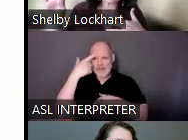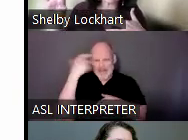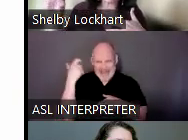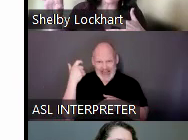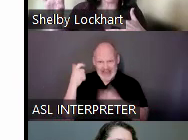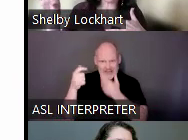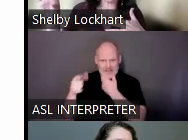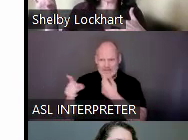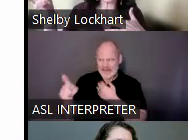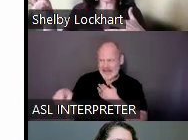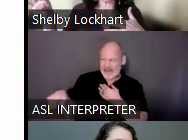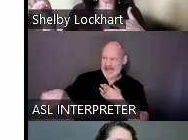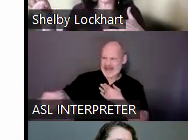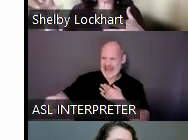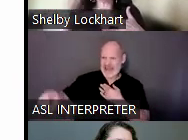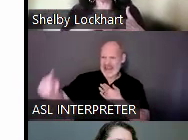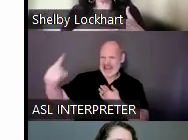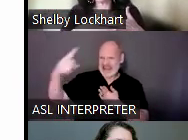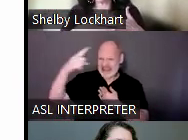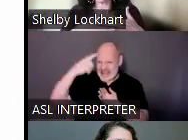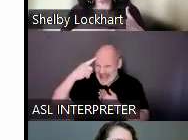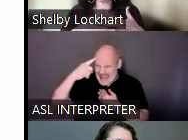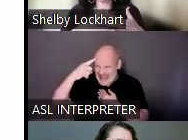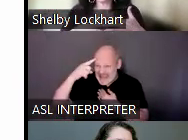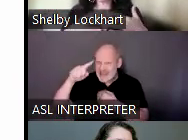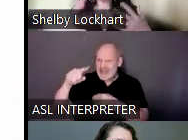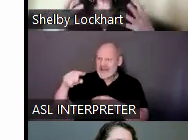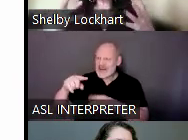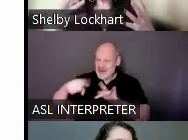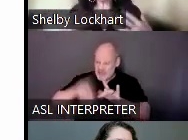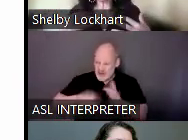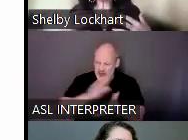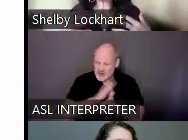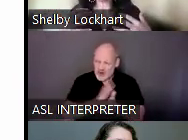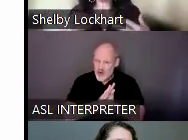that they benefit from doing other things than showing up at high school? Then we as a high